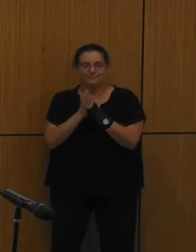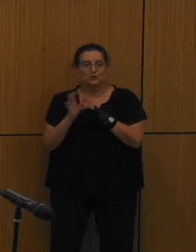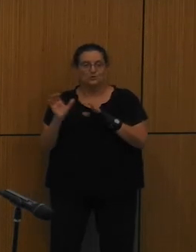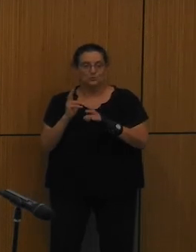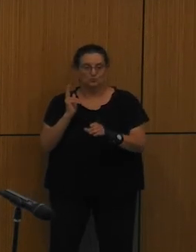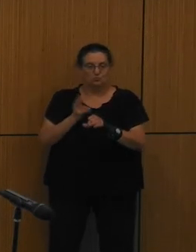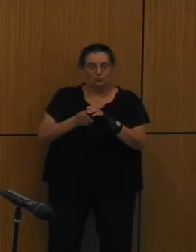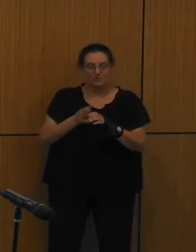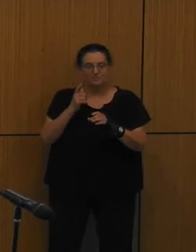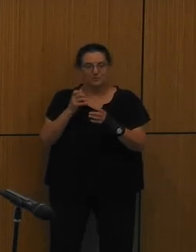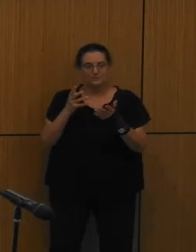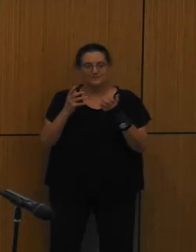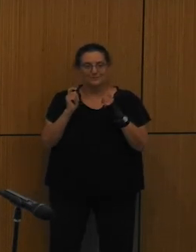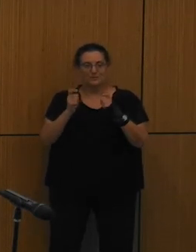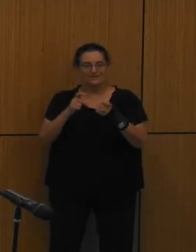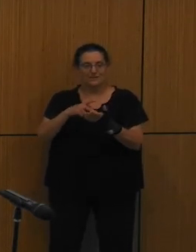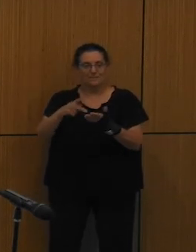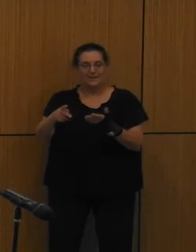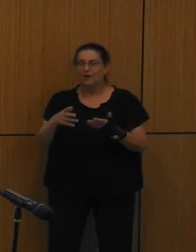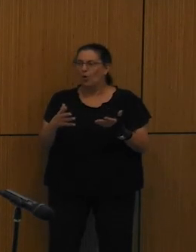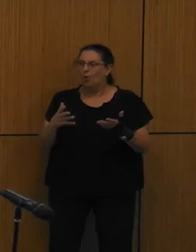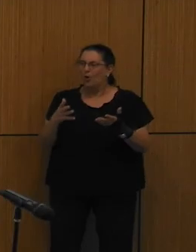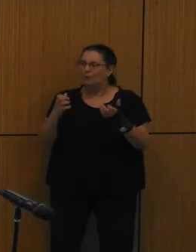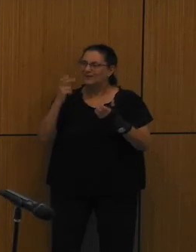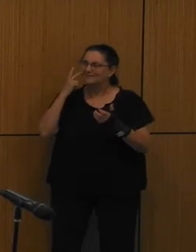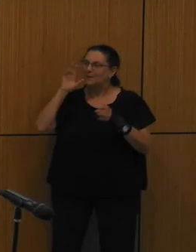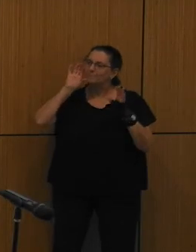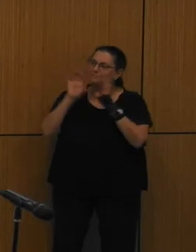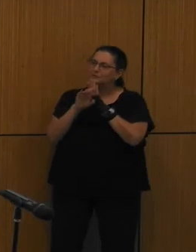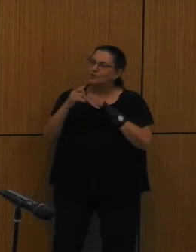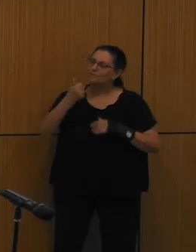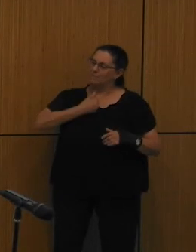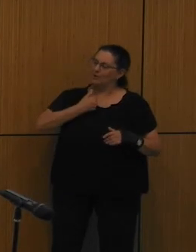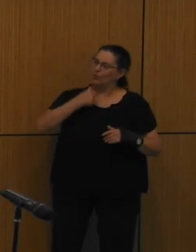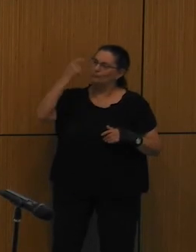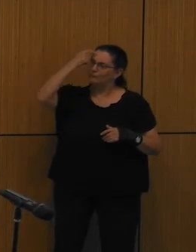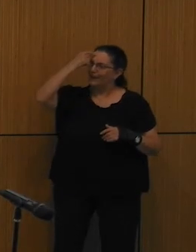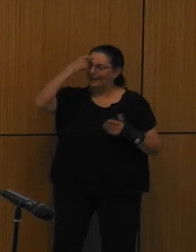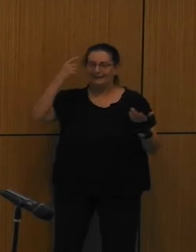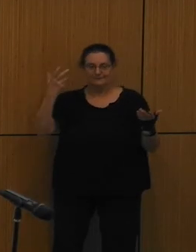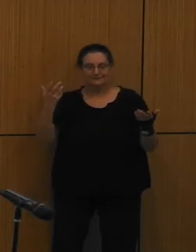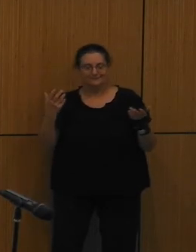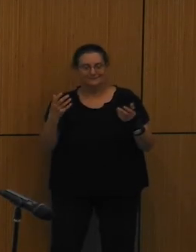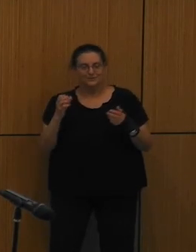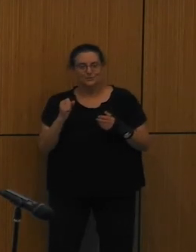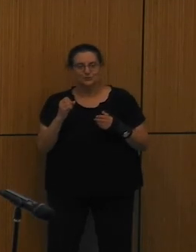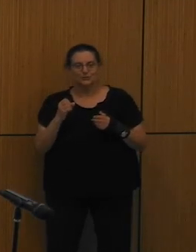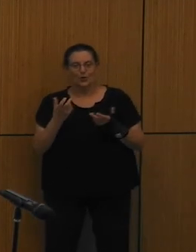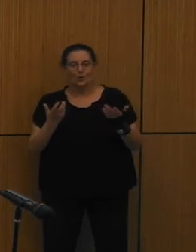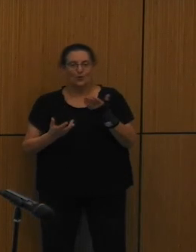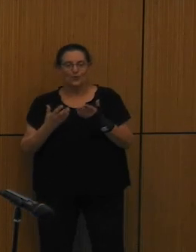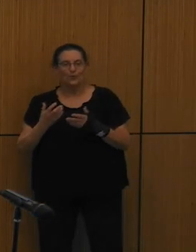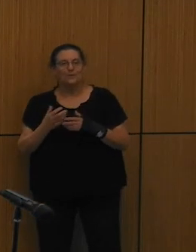But the thing that gets everyone to go is like, get a picture of your brain, like we send it home with you. You can put it on your fridge. And it does.